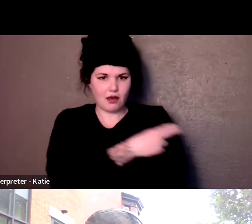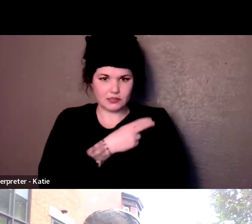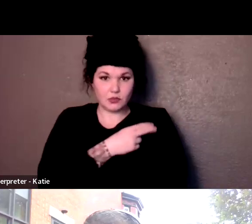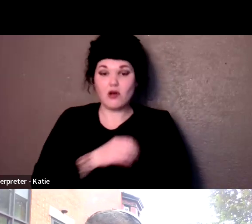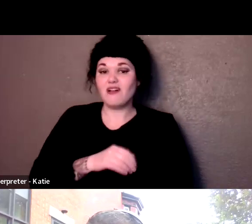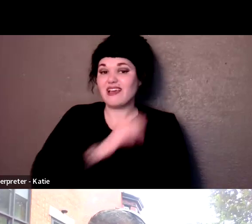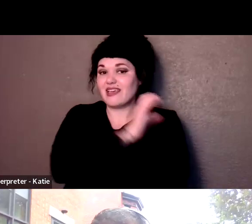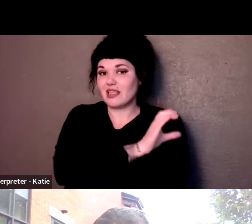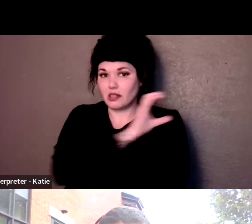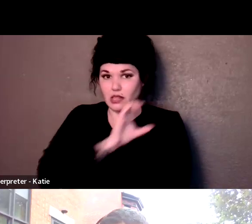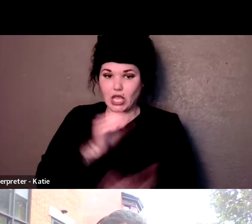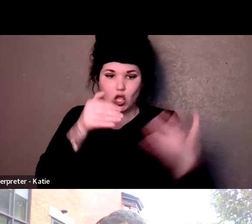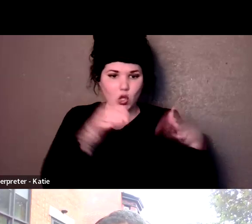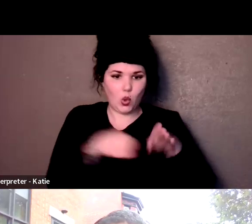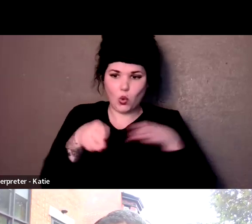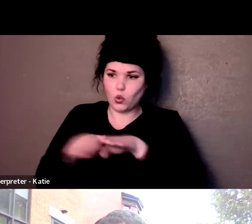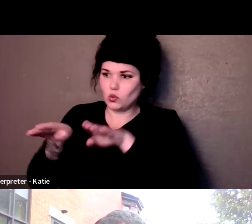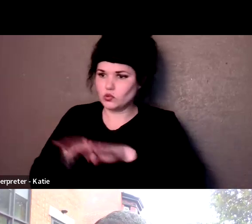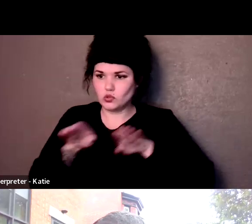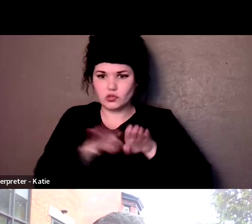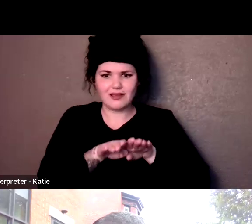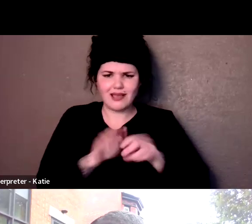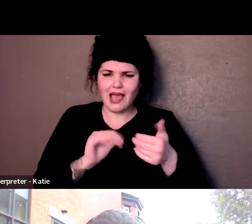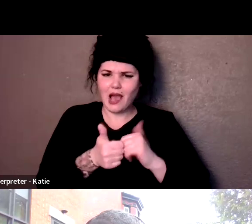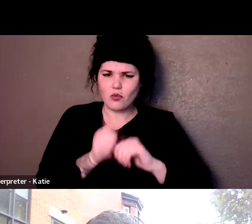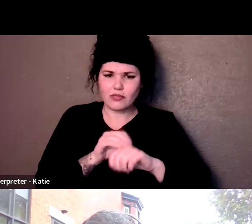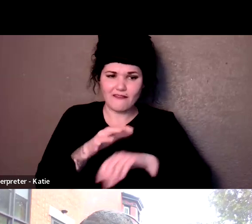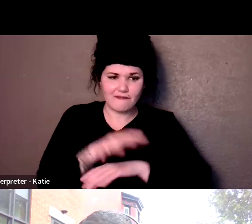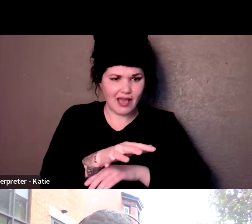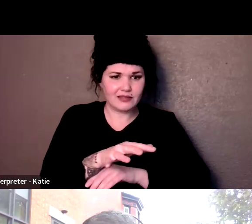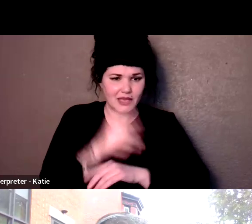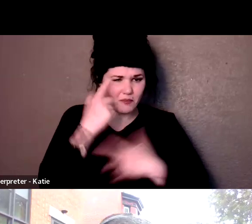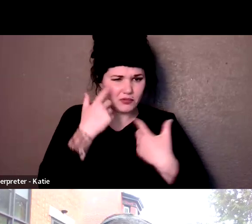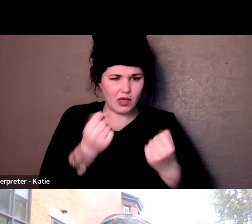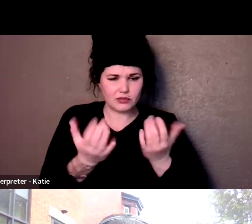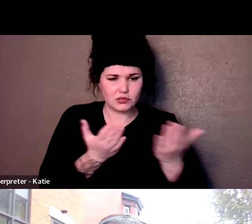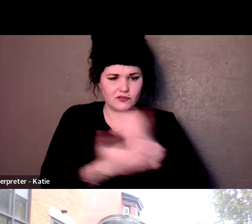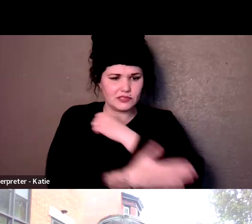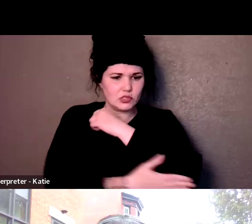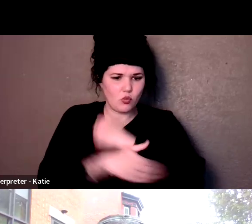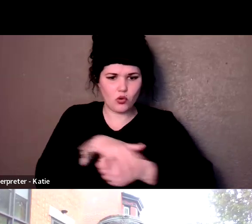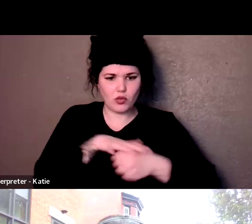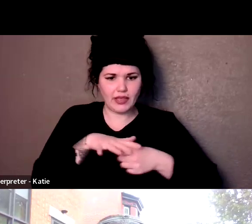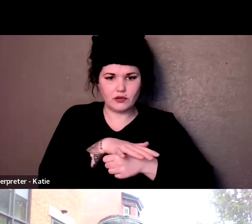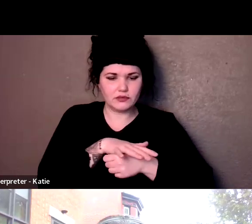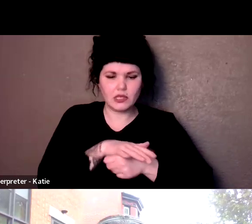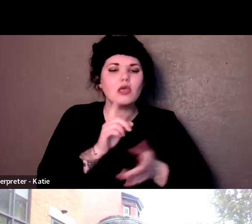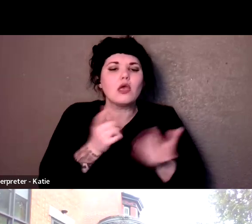health services in the rural areas, as well as what is being done on that front?" CHUCK: Yeah, specific to